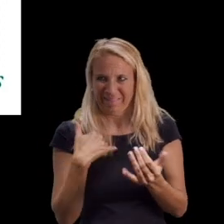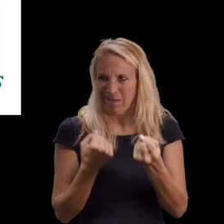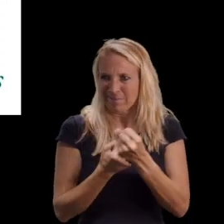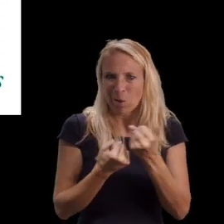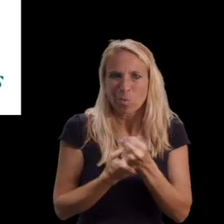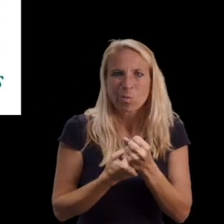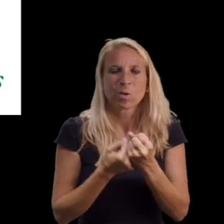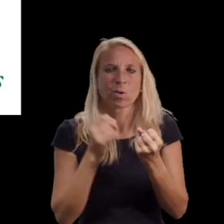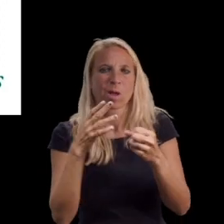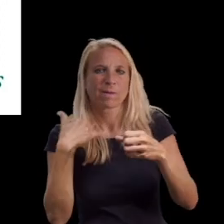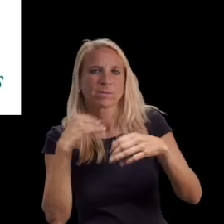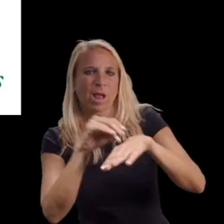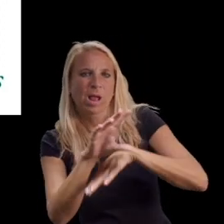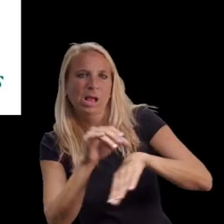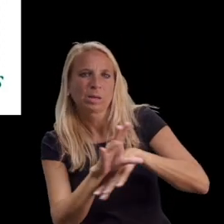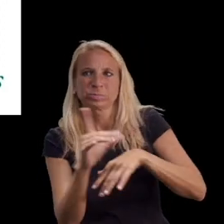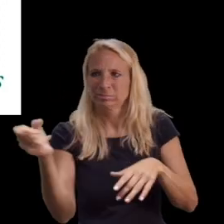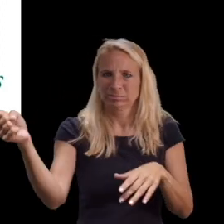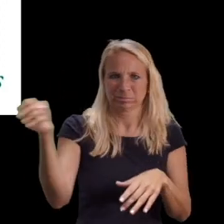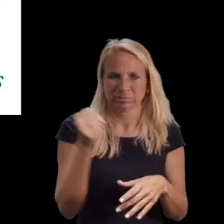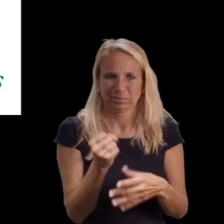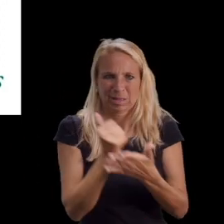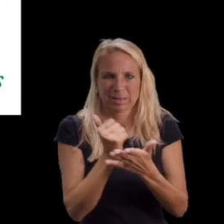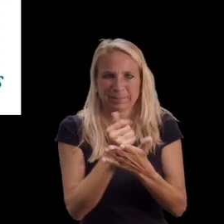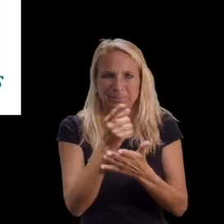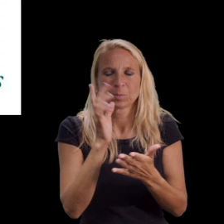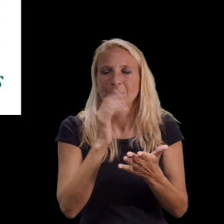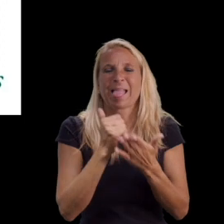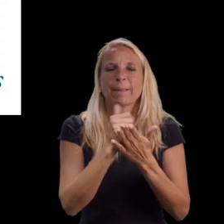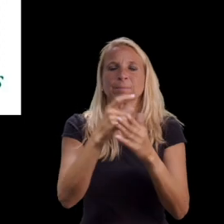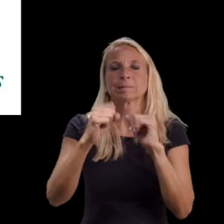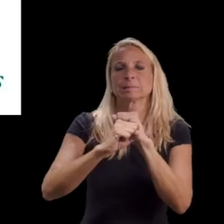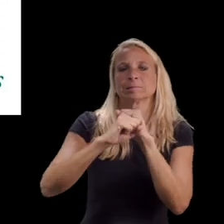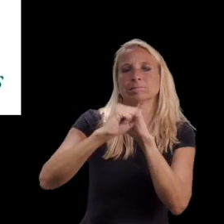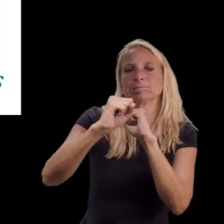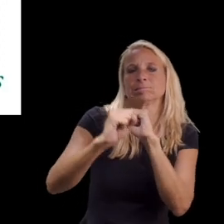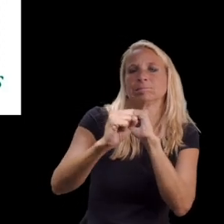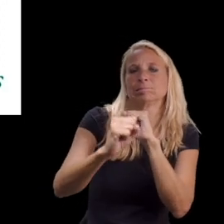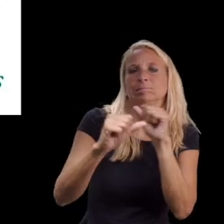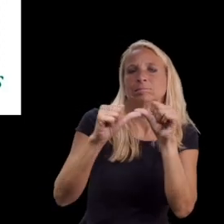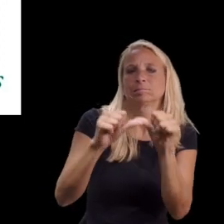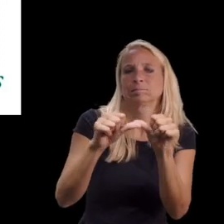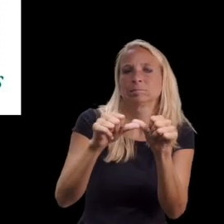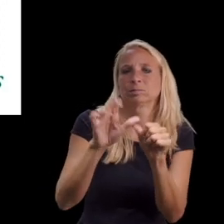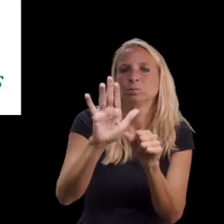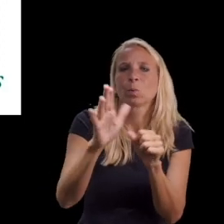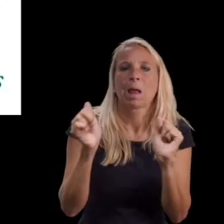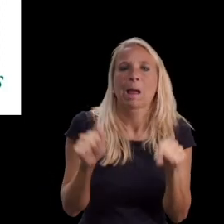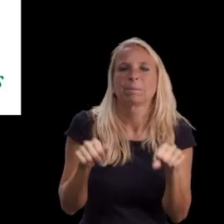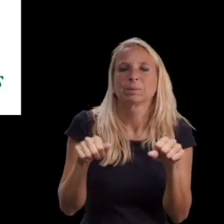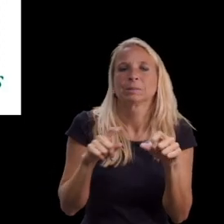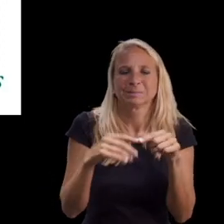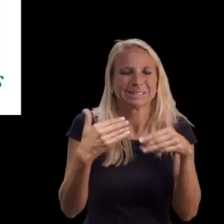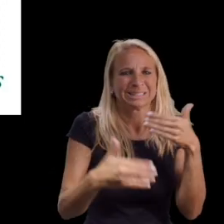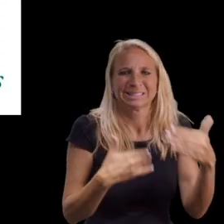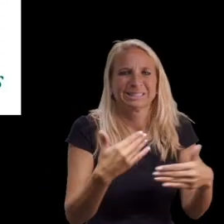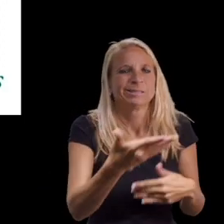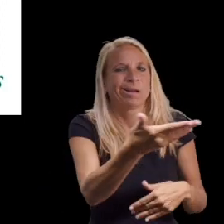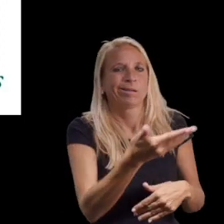or counsel involved, that's always gonna extend potentially your ability to proceed to a fair hearing quickly